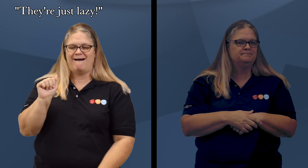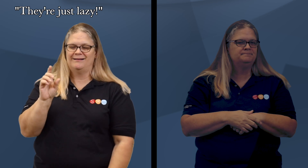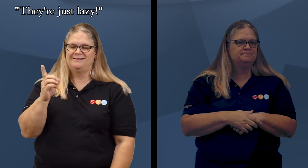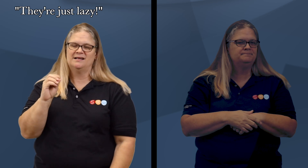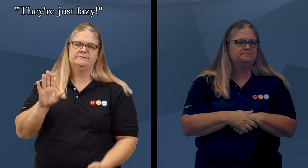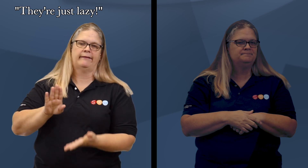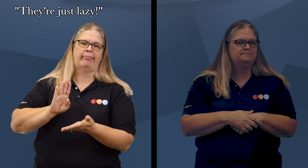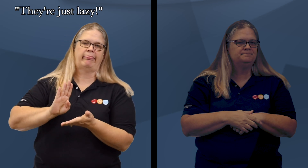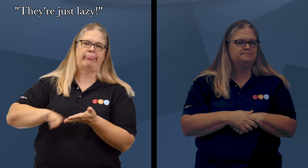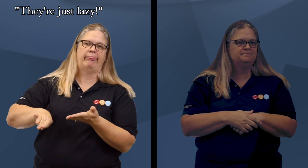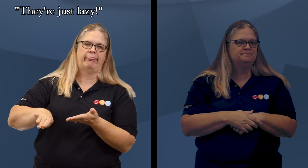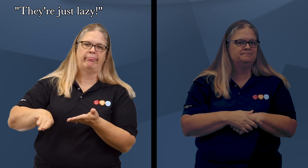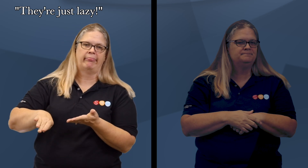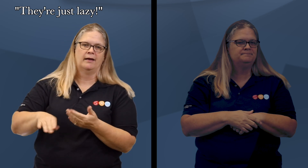ADHD is just an excuse."